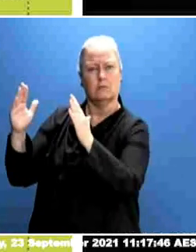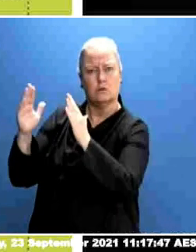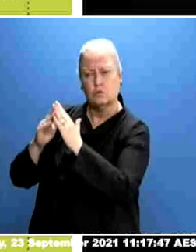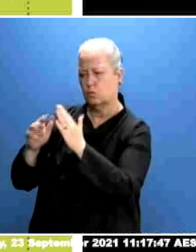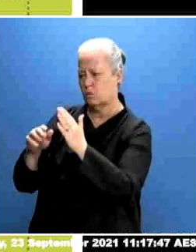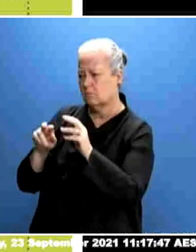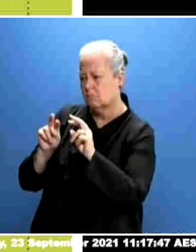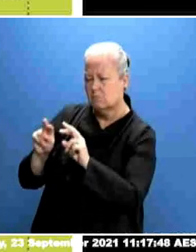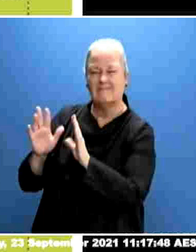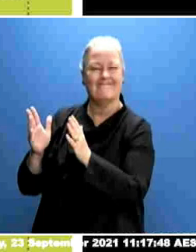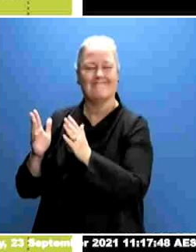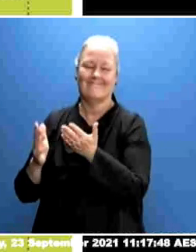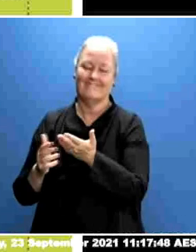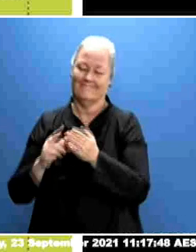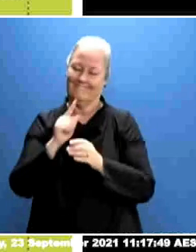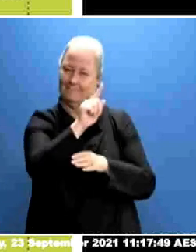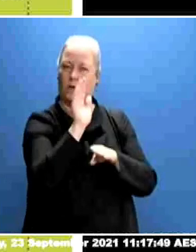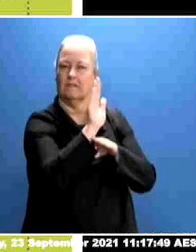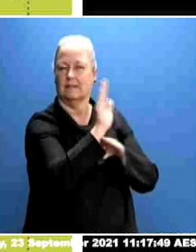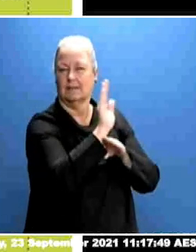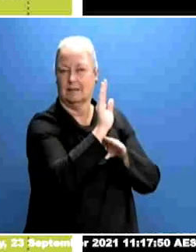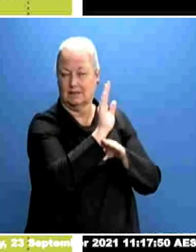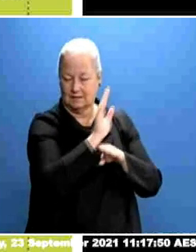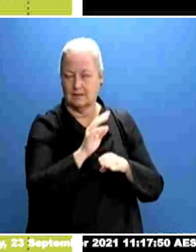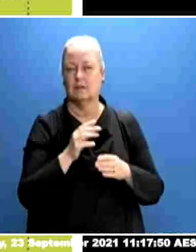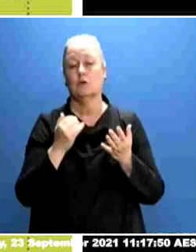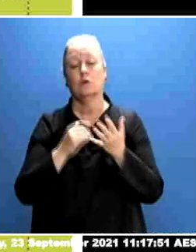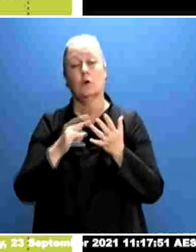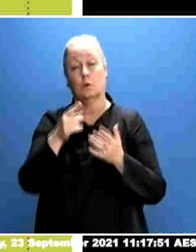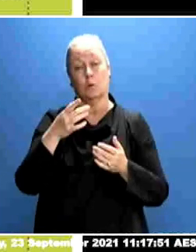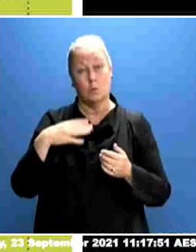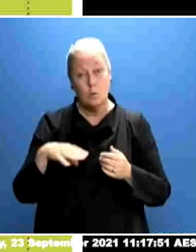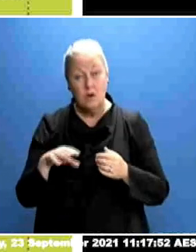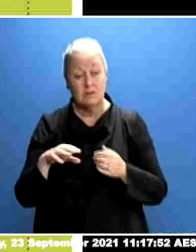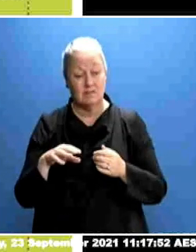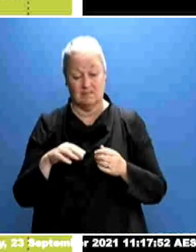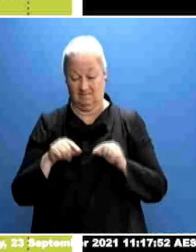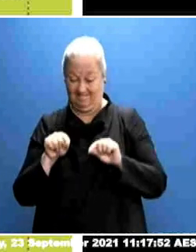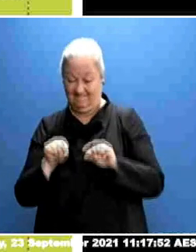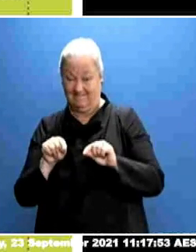and so it's noted that in order to implement the information in this report and the general recommendations